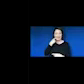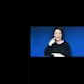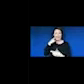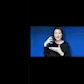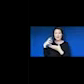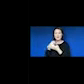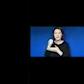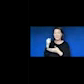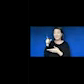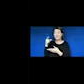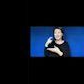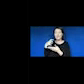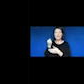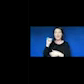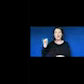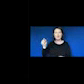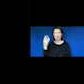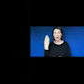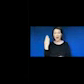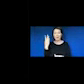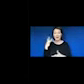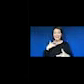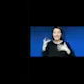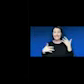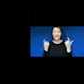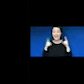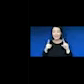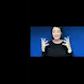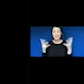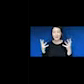me that when she had gone on her interview and to learn more about the company, that